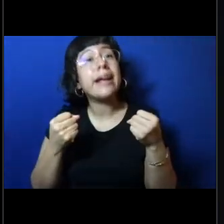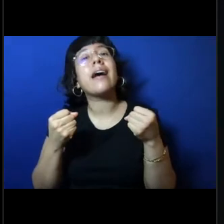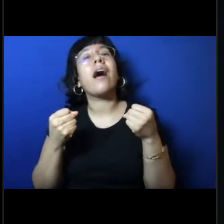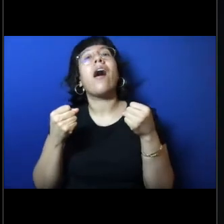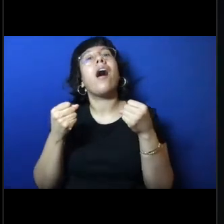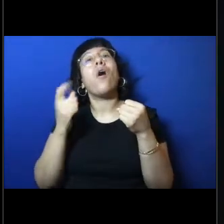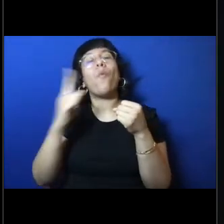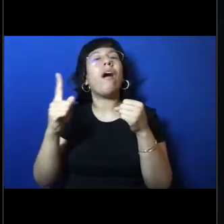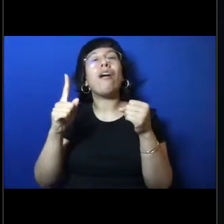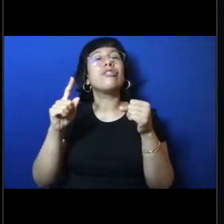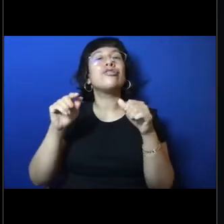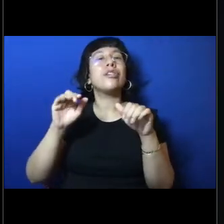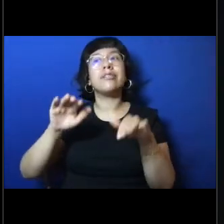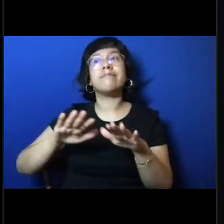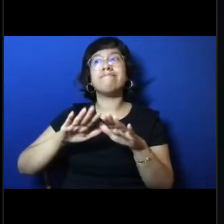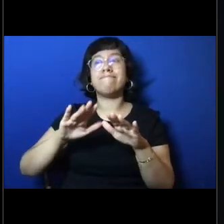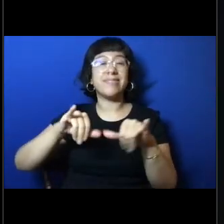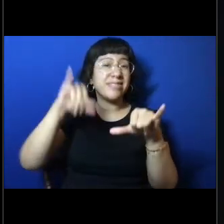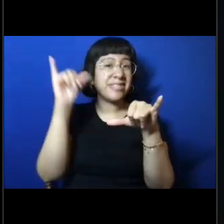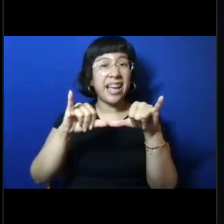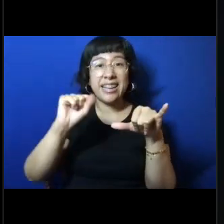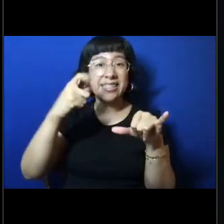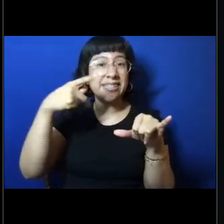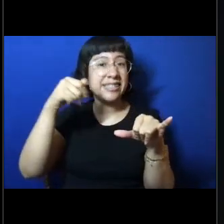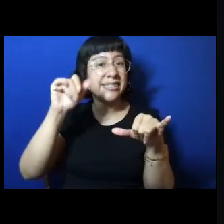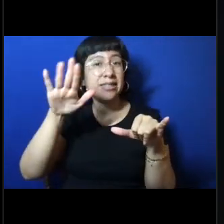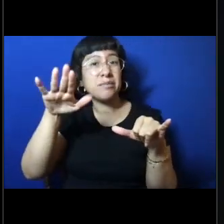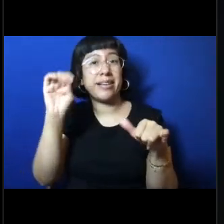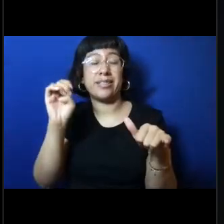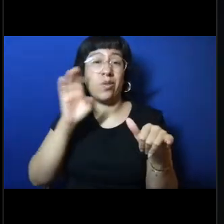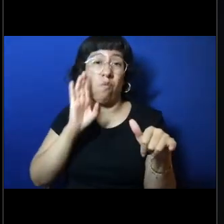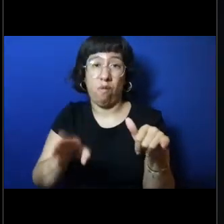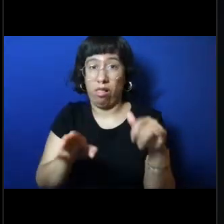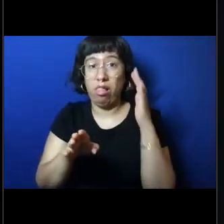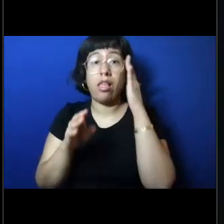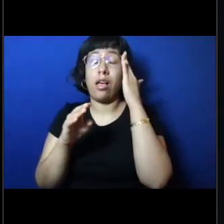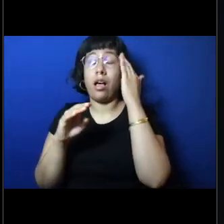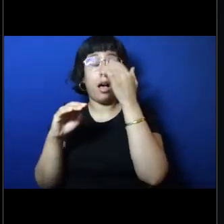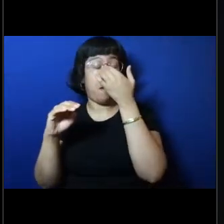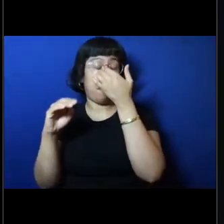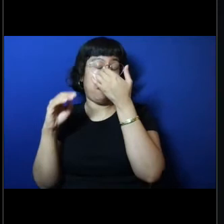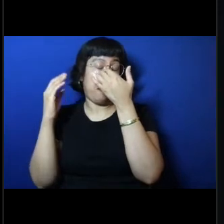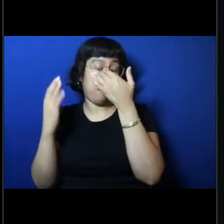up and nothing will ever hit the ground. So it's a great question though, because there's some things what